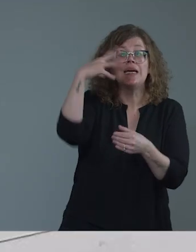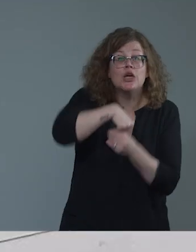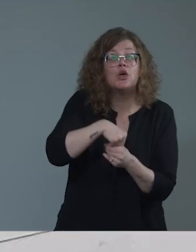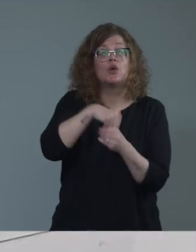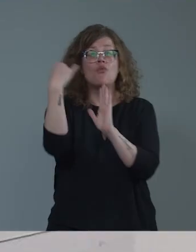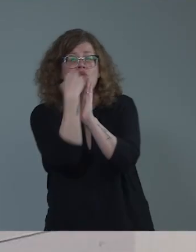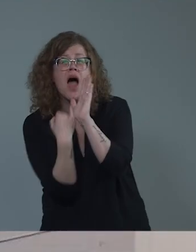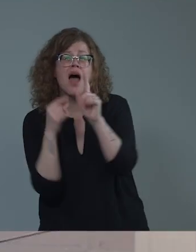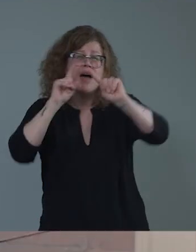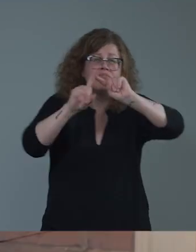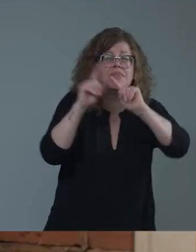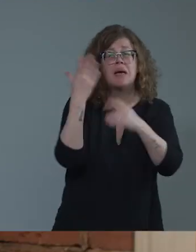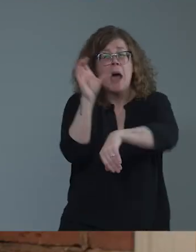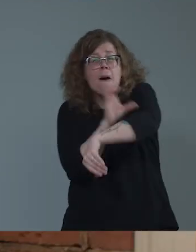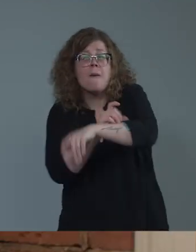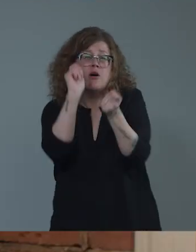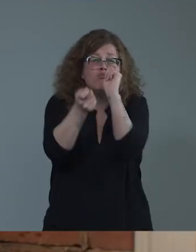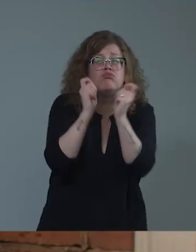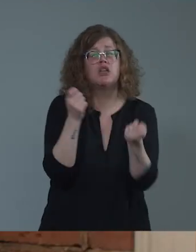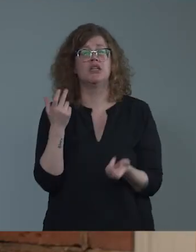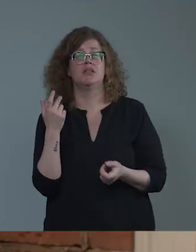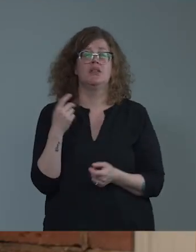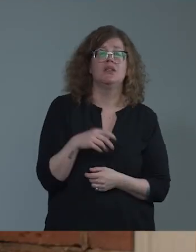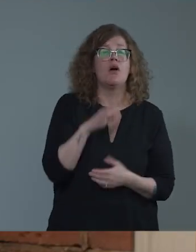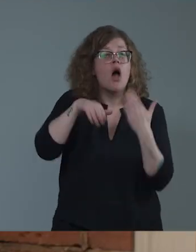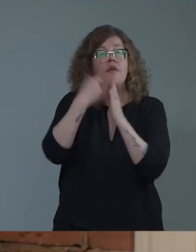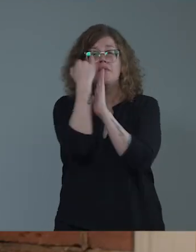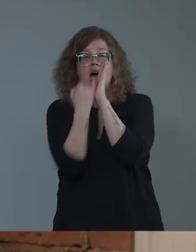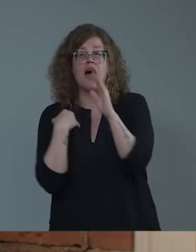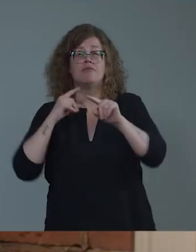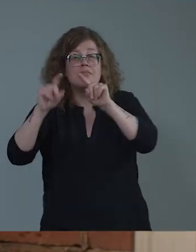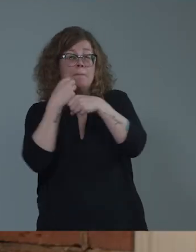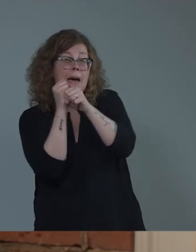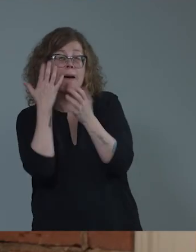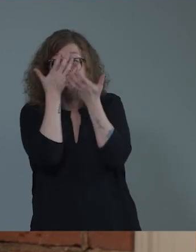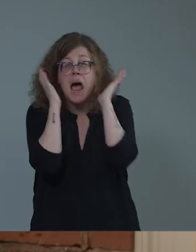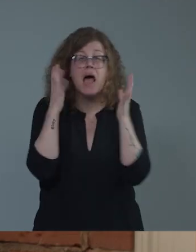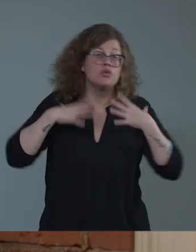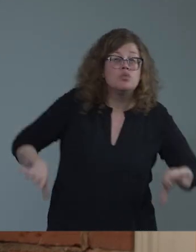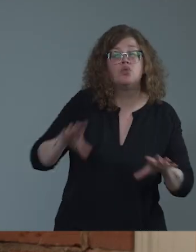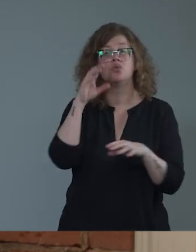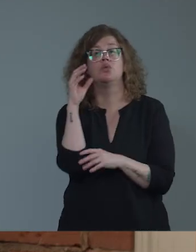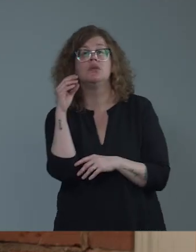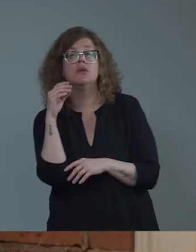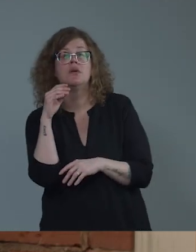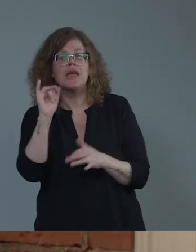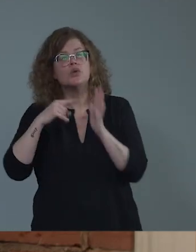the parameters that you provided them. So they're going to, in their concept, ensure that they can meet your budget and your timeline that you've laid out for them,